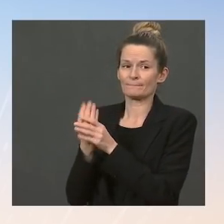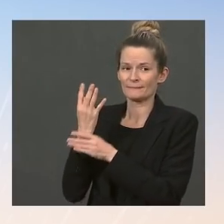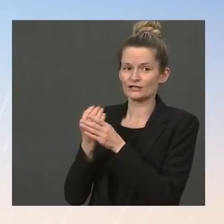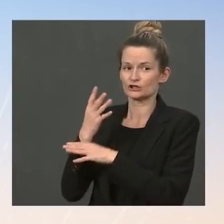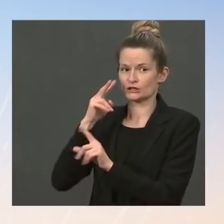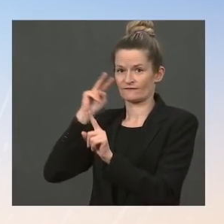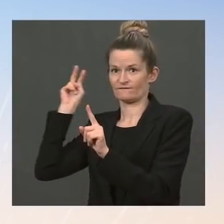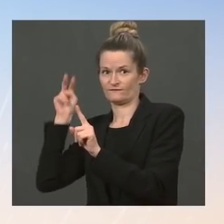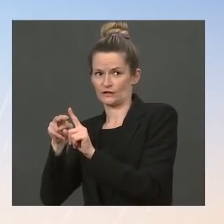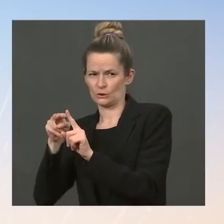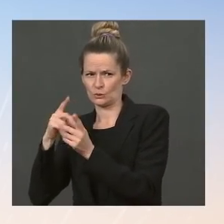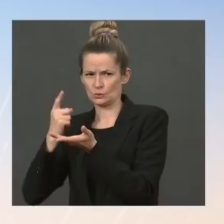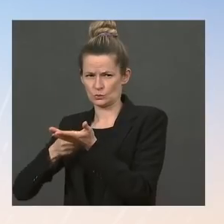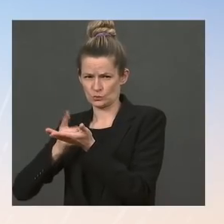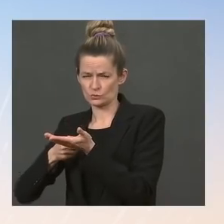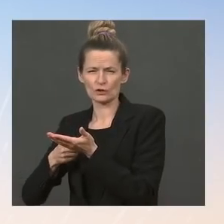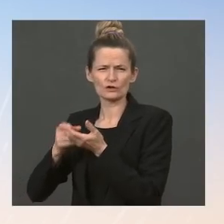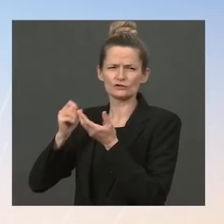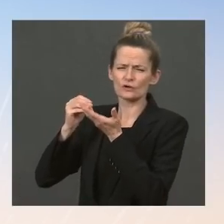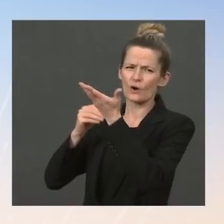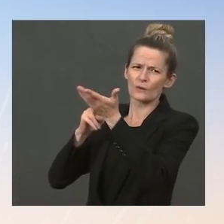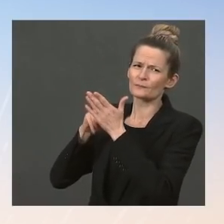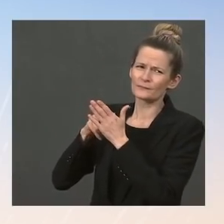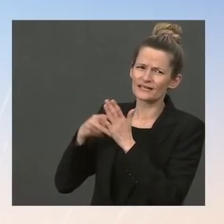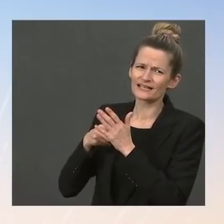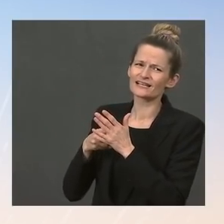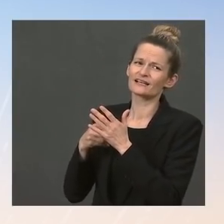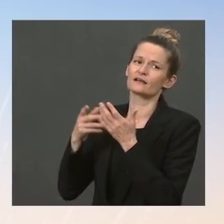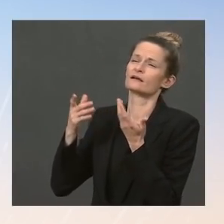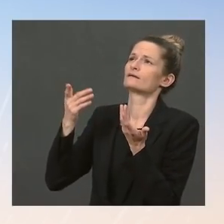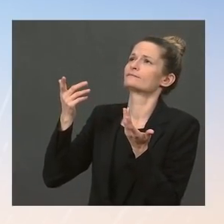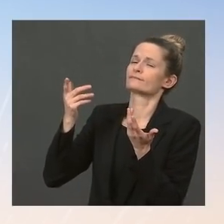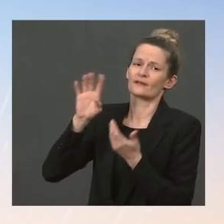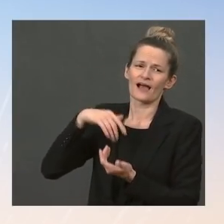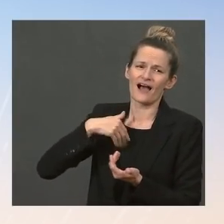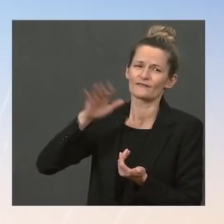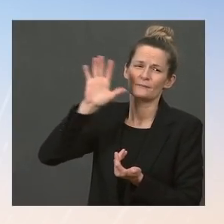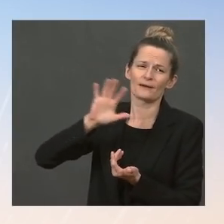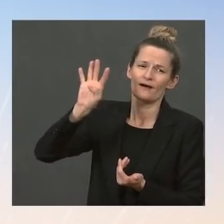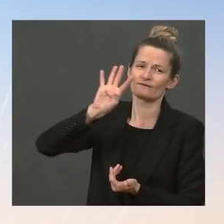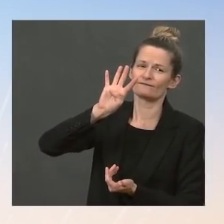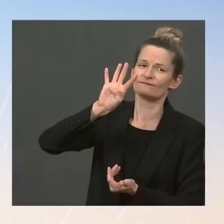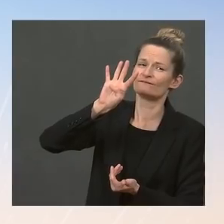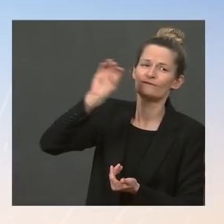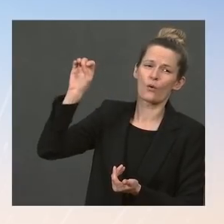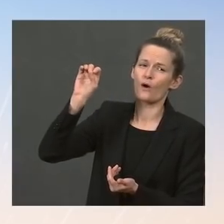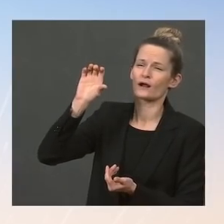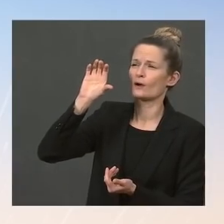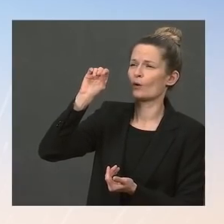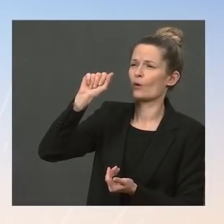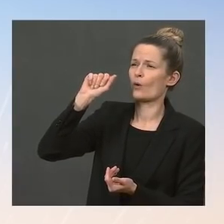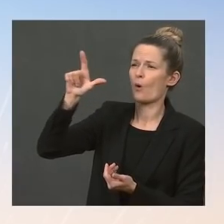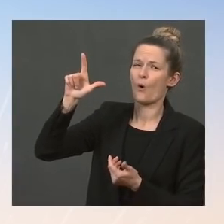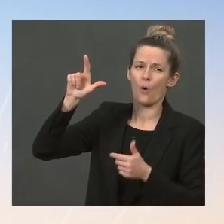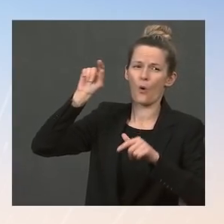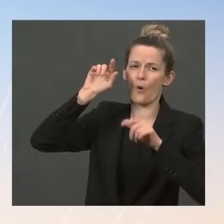more than 40 coal-fired power plants. We know there's ongoing litigation; we've reached out to DOJ and the Army Corps of Engineers.